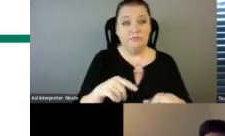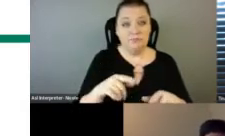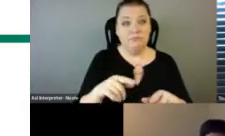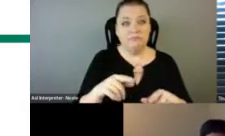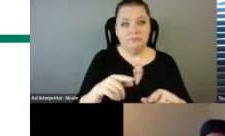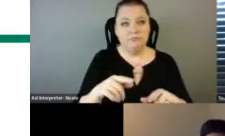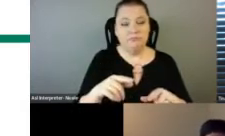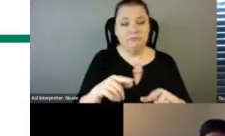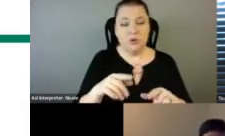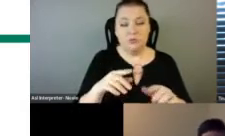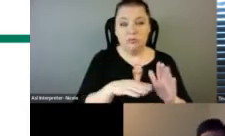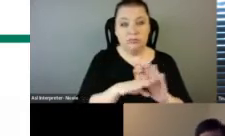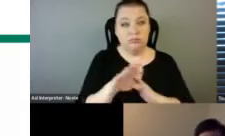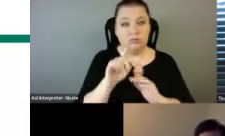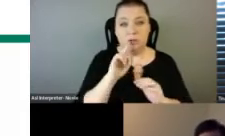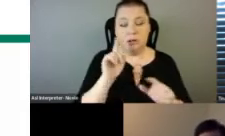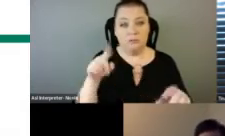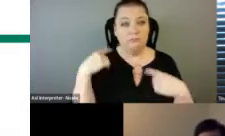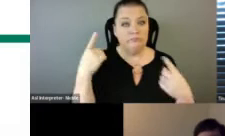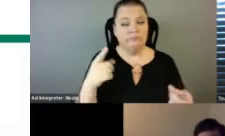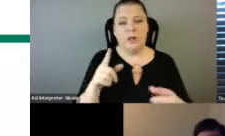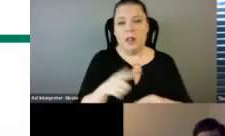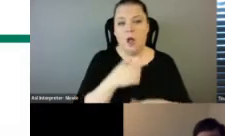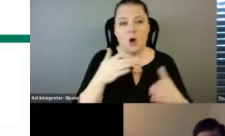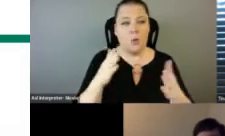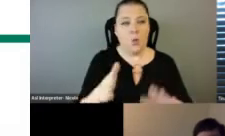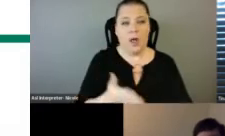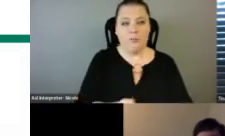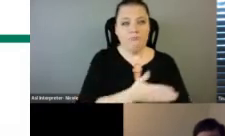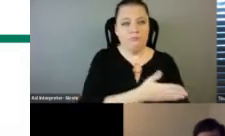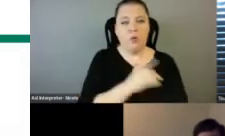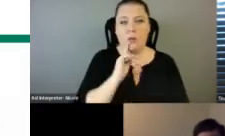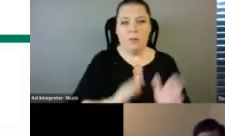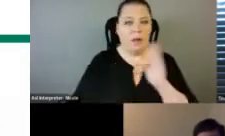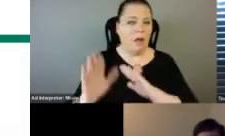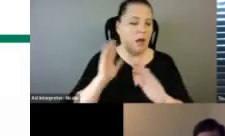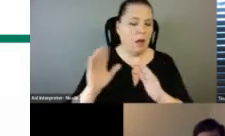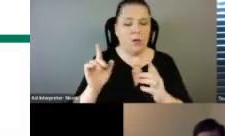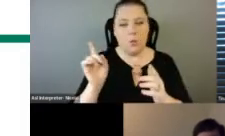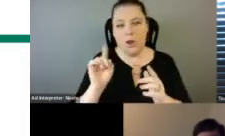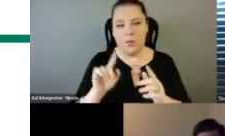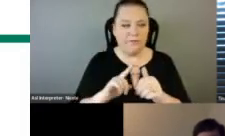From the days where we were laying all kinds of data surveys out on the table and trying to